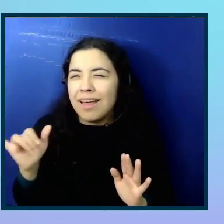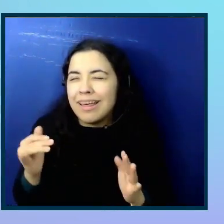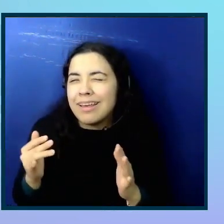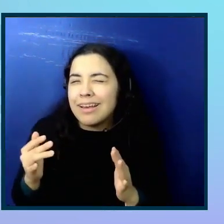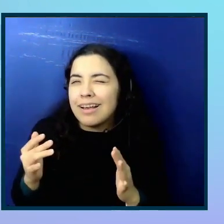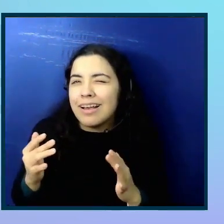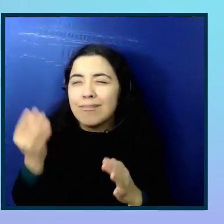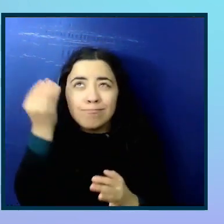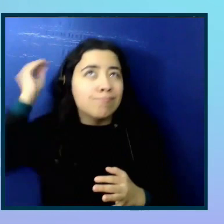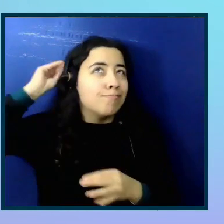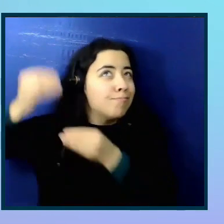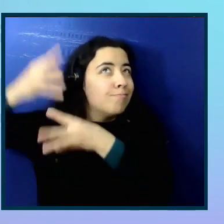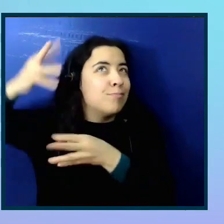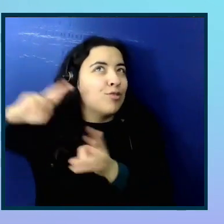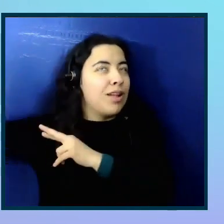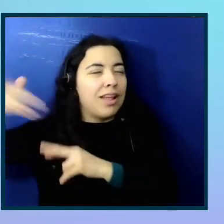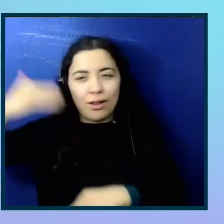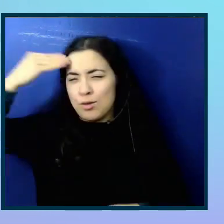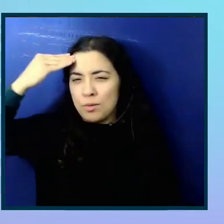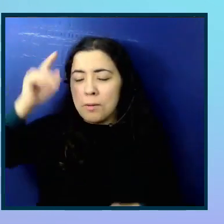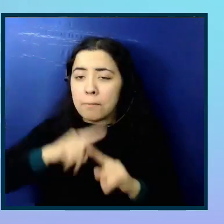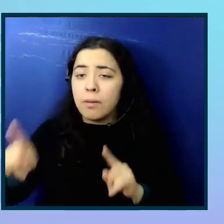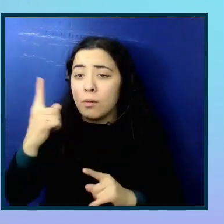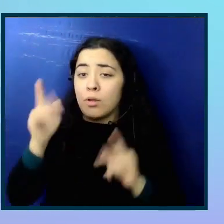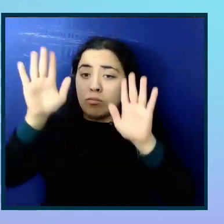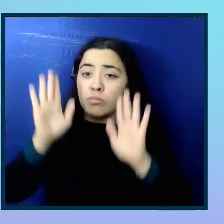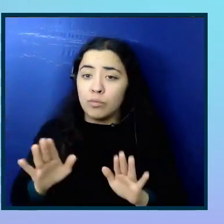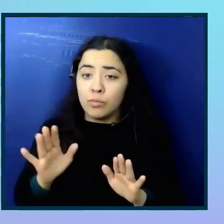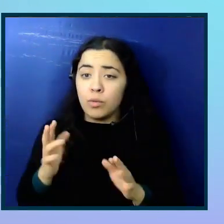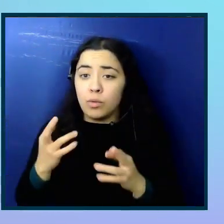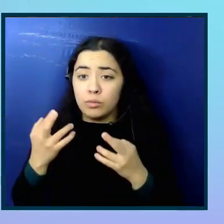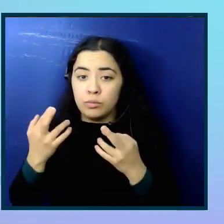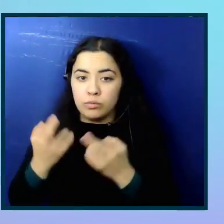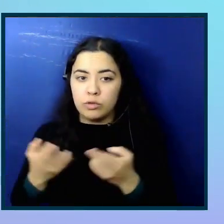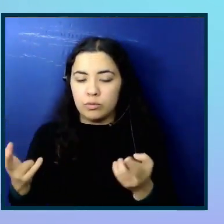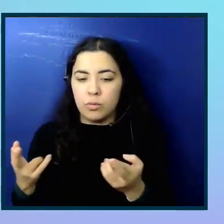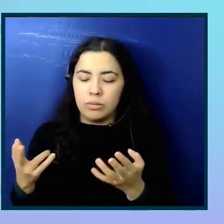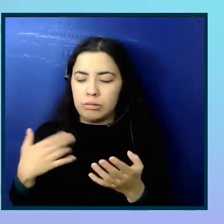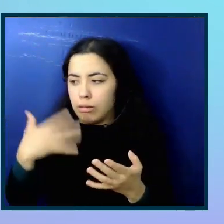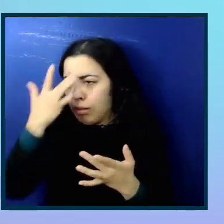that I had on hand, but a really great resource is I'm blanking the name now,